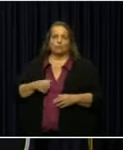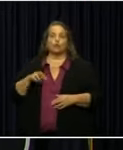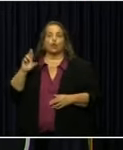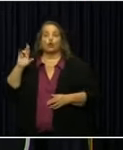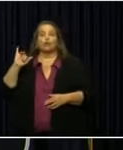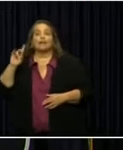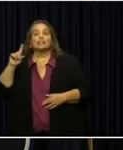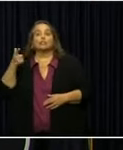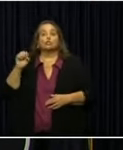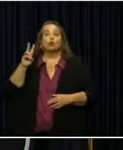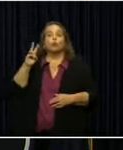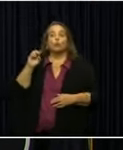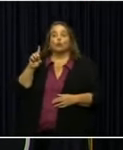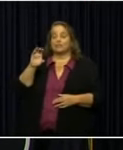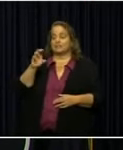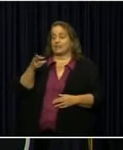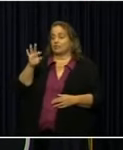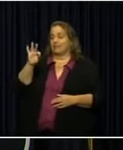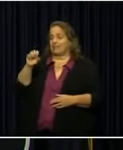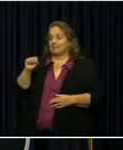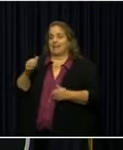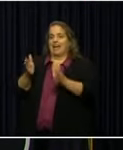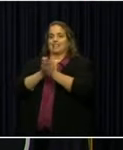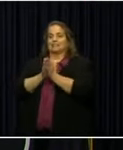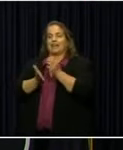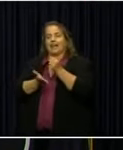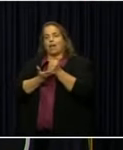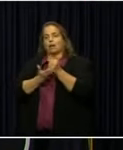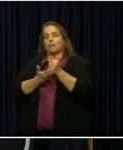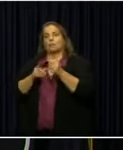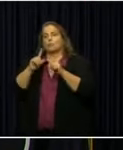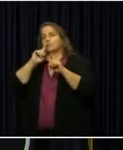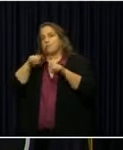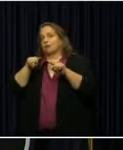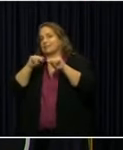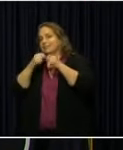READY. DO YOU THINK YOU MAY NOT EVEN NEED THOSE? WHAT'S THE STATUS OF THAT.